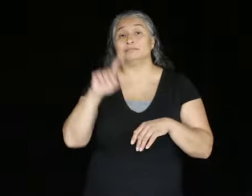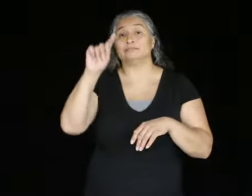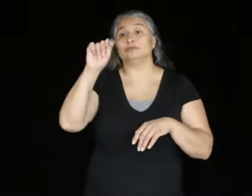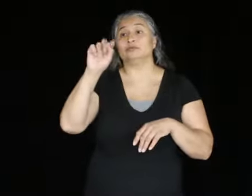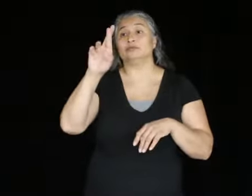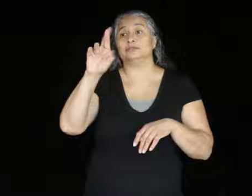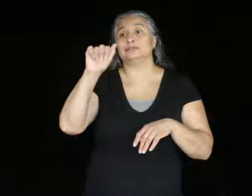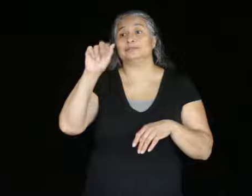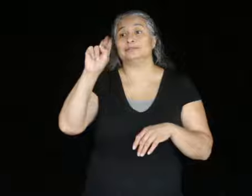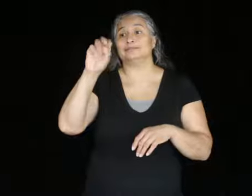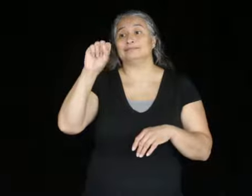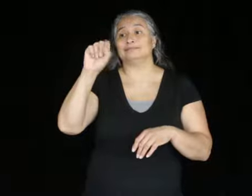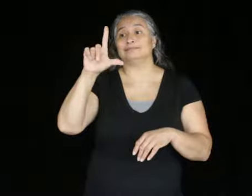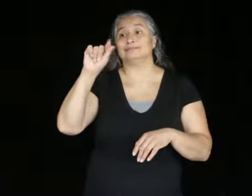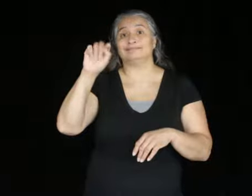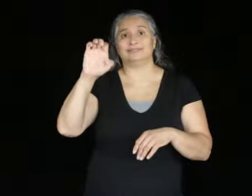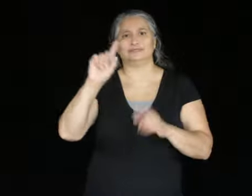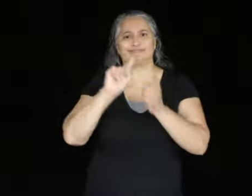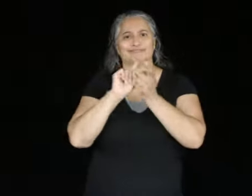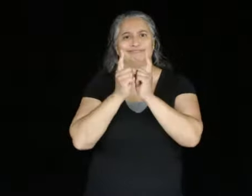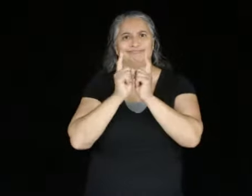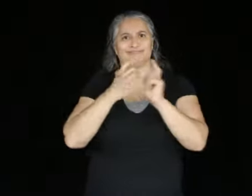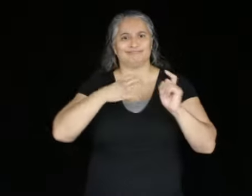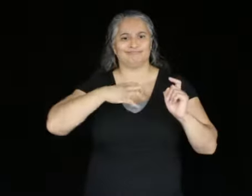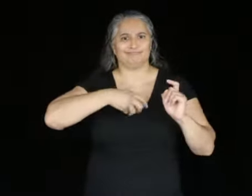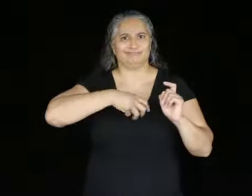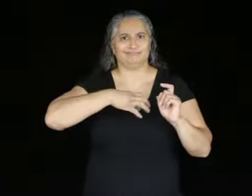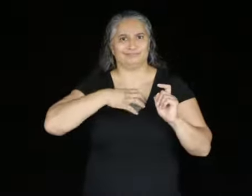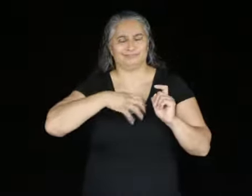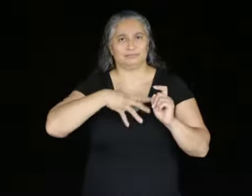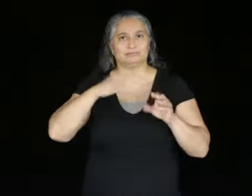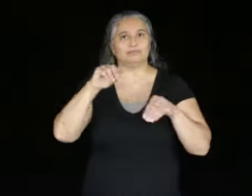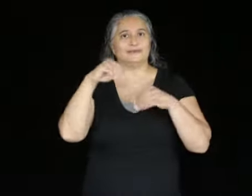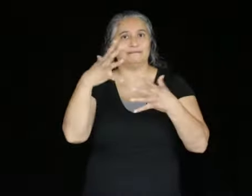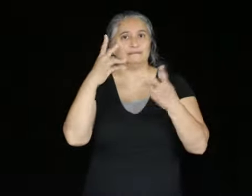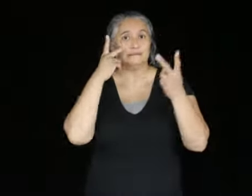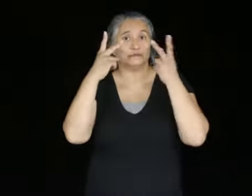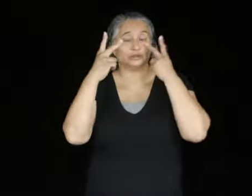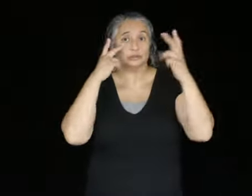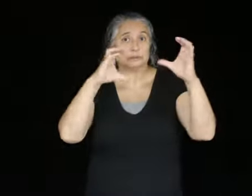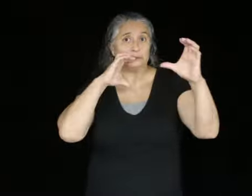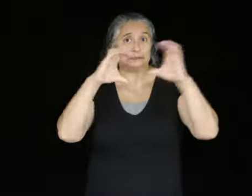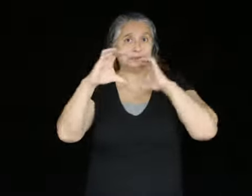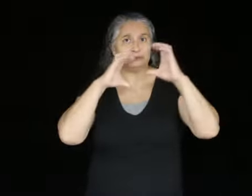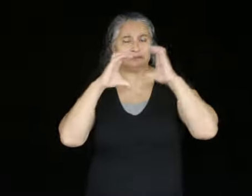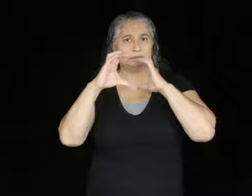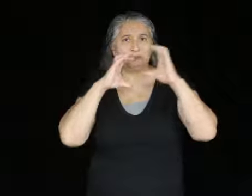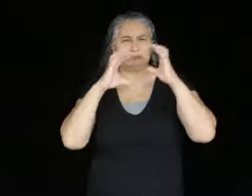Using ASL to translate, it provides visual communication to